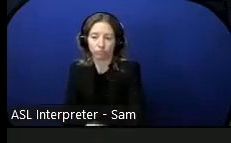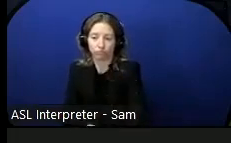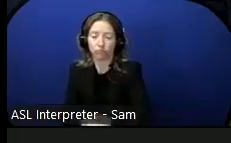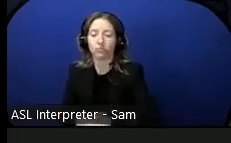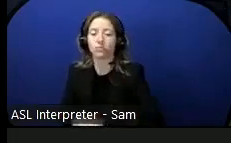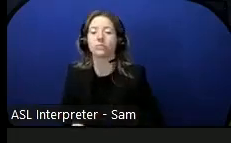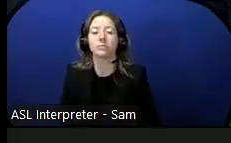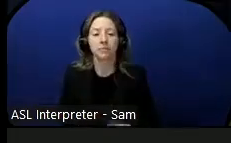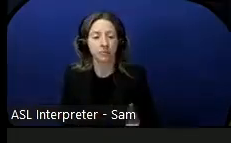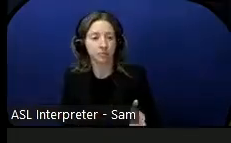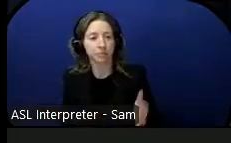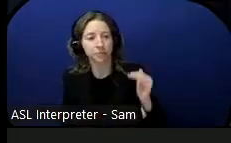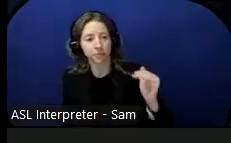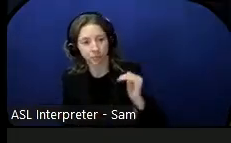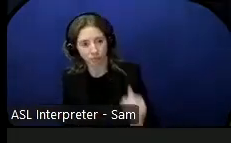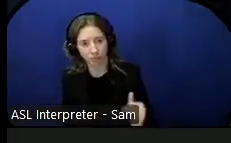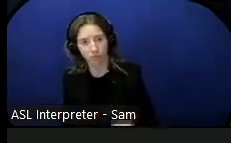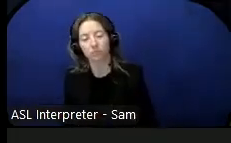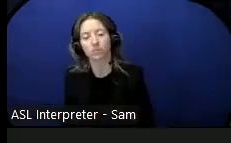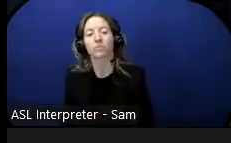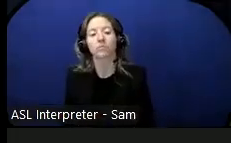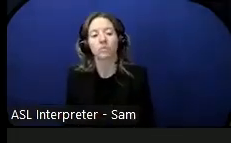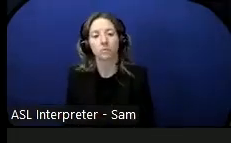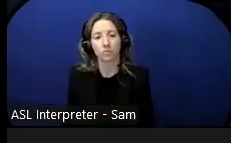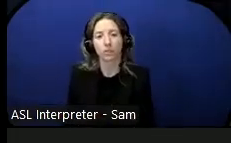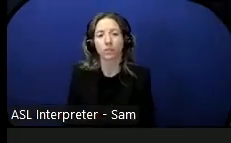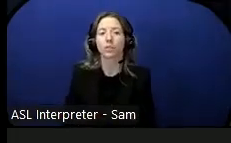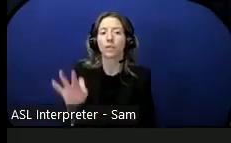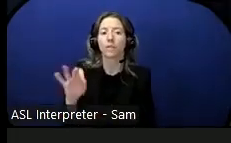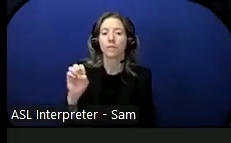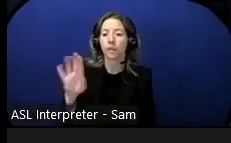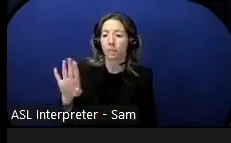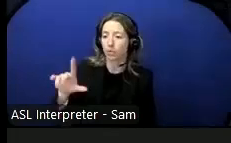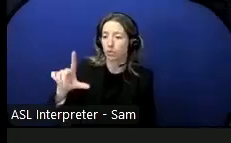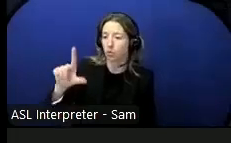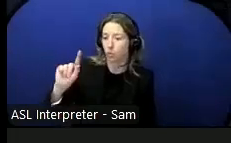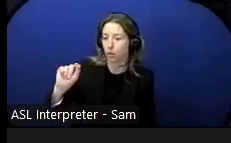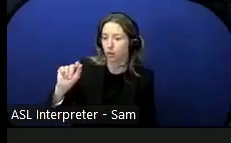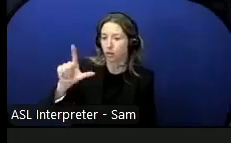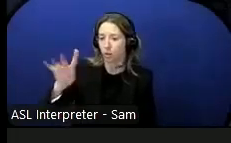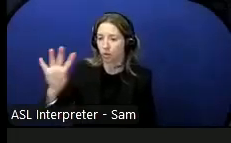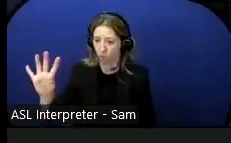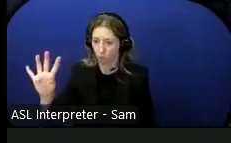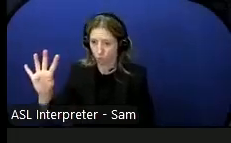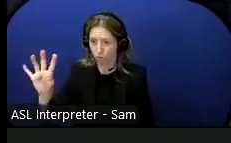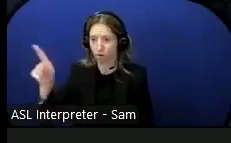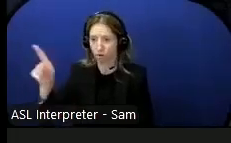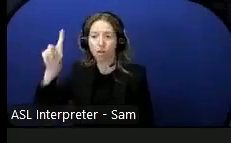Department of Justice's updated regulations for Title II of the Adults with Disabilities Act.